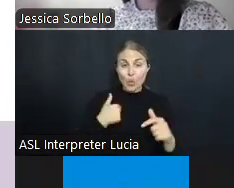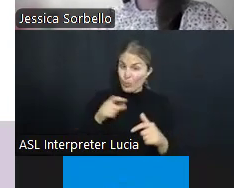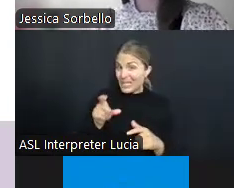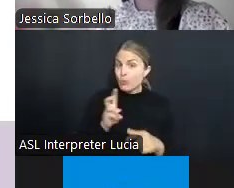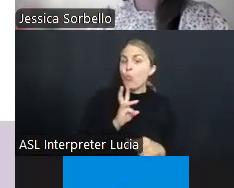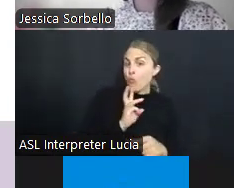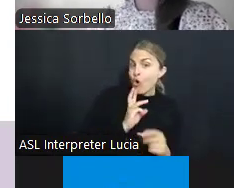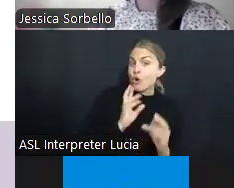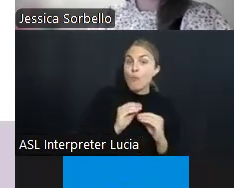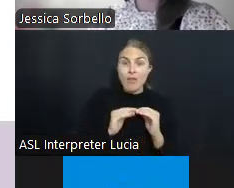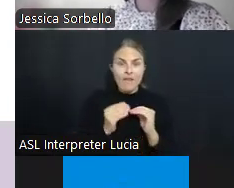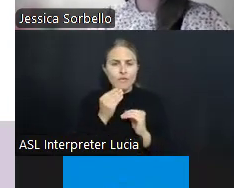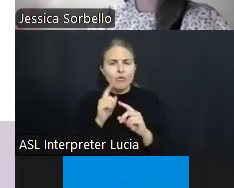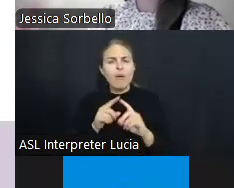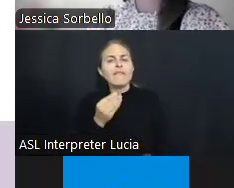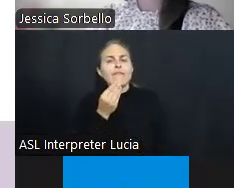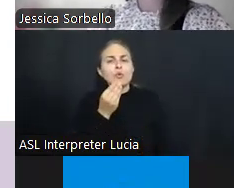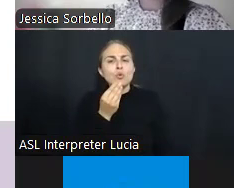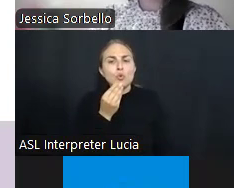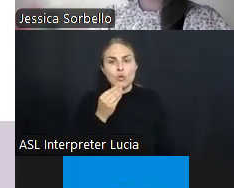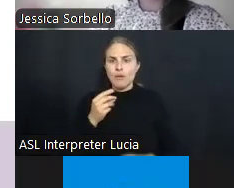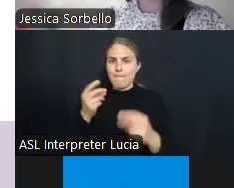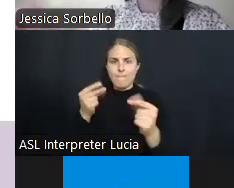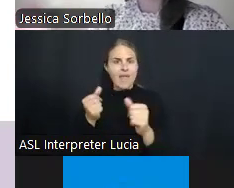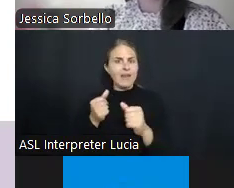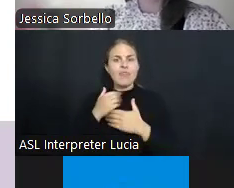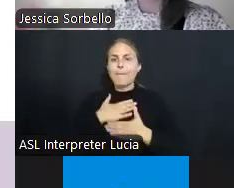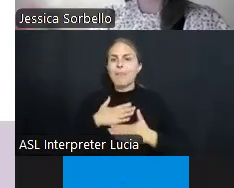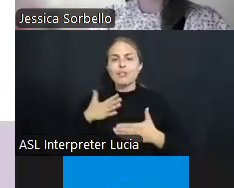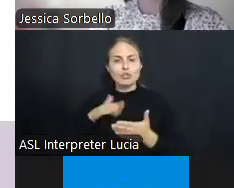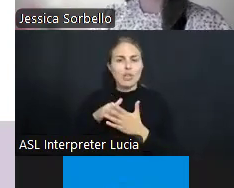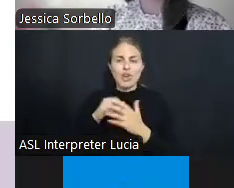food versus water. Again, you are in that place of survival